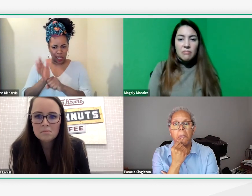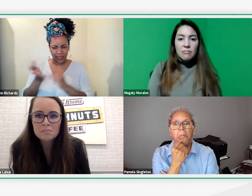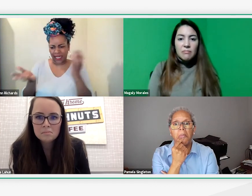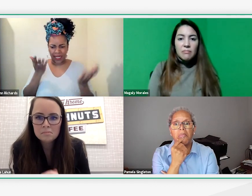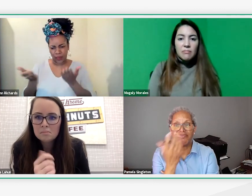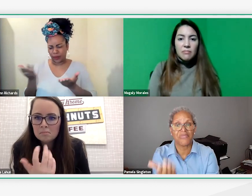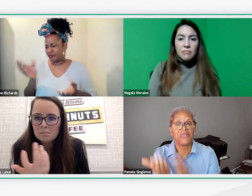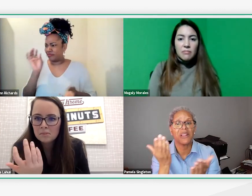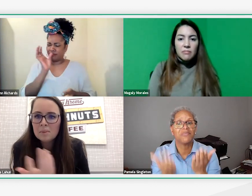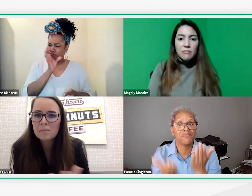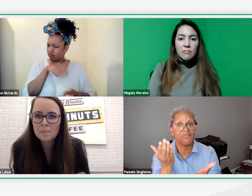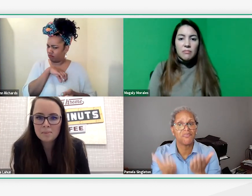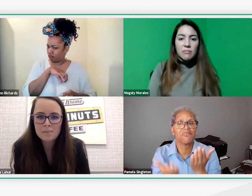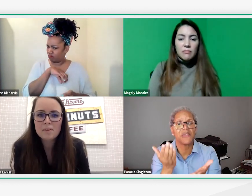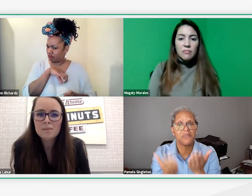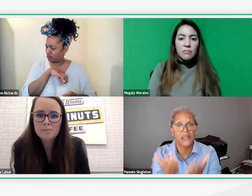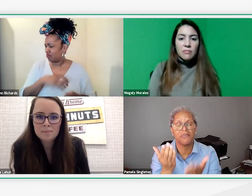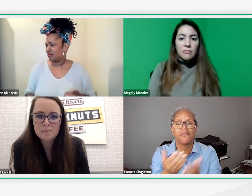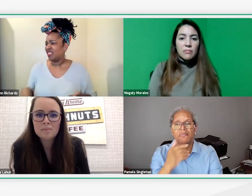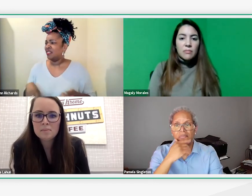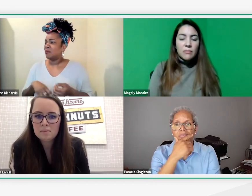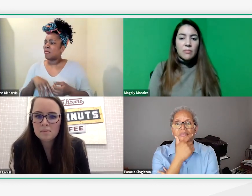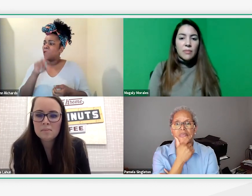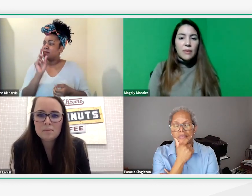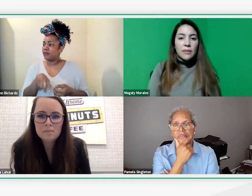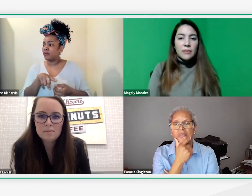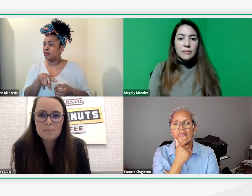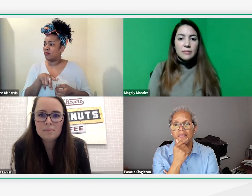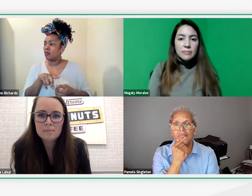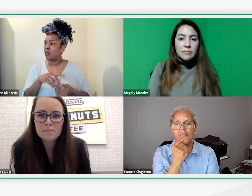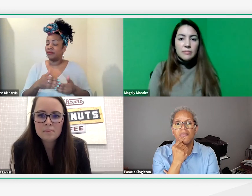I'm wondering why this question came up. Maybe it's related to COVID-19.